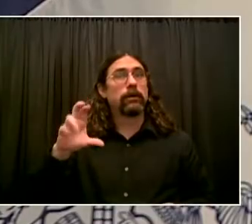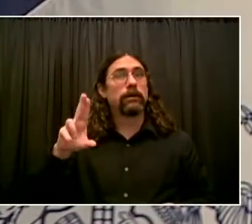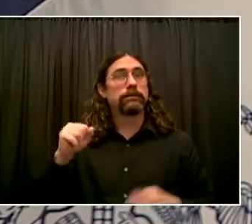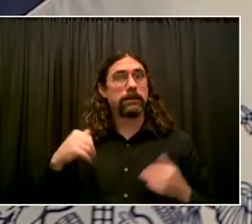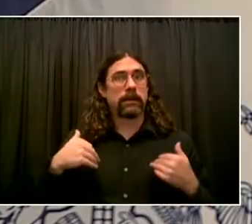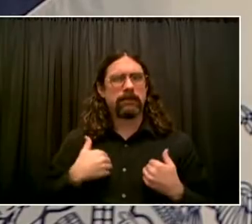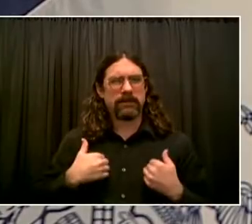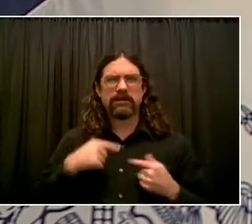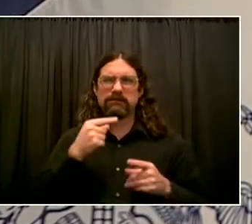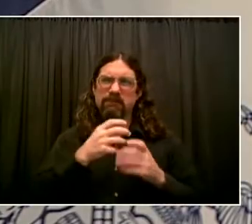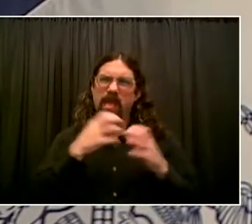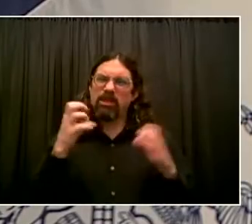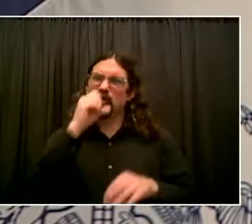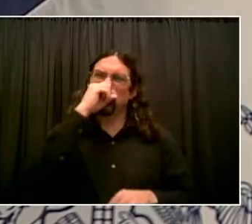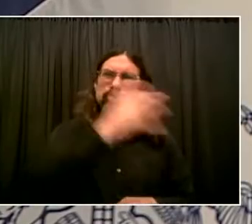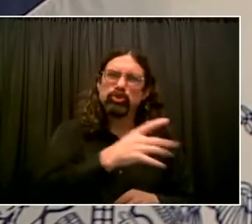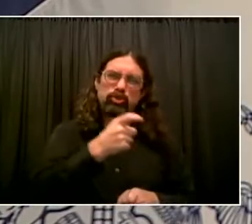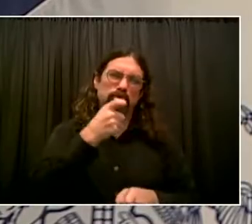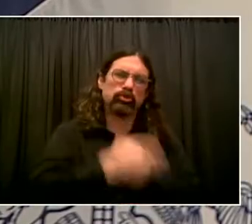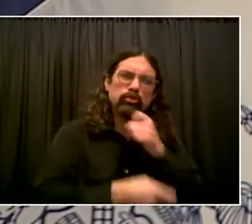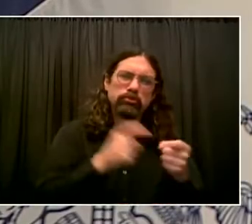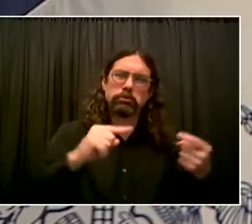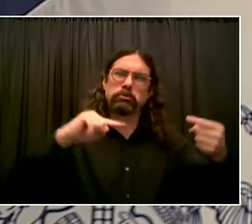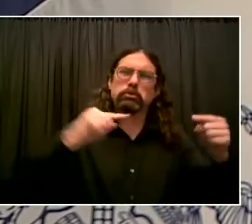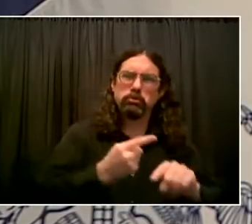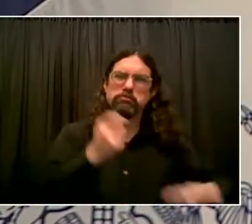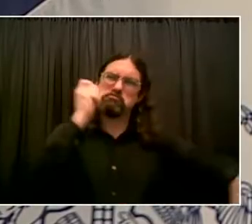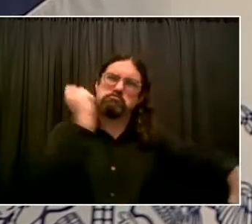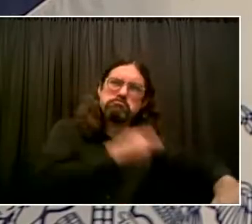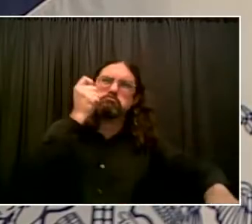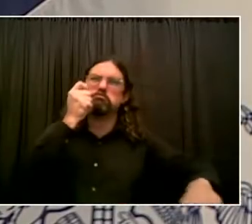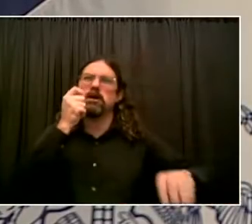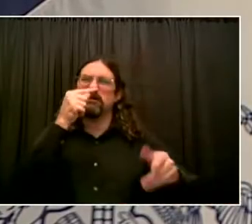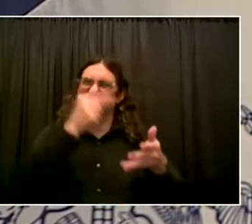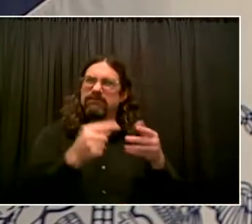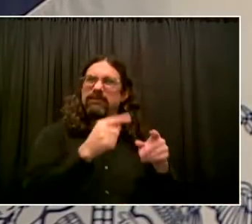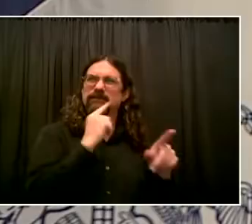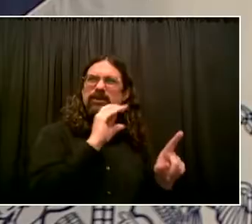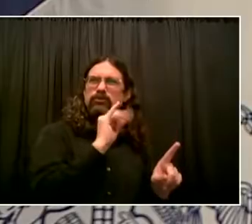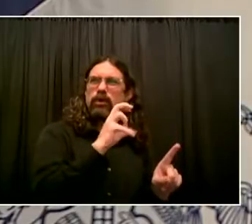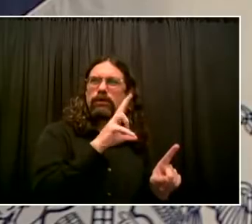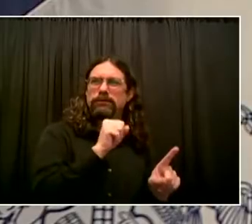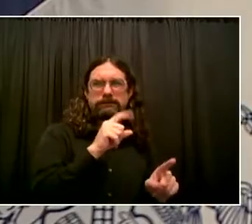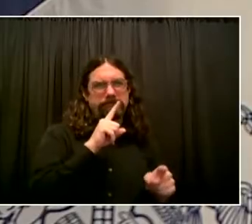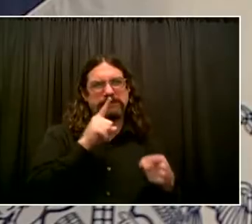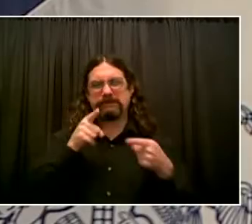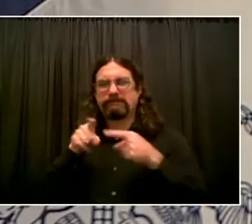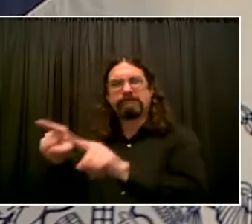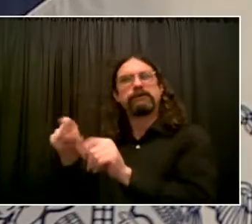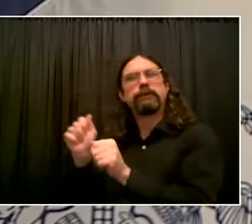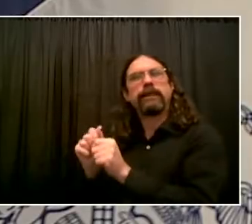I VHAEN'T RLLEAY GIVEN A LOT OF THOUGHT TO HORSERACING HONESTLY. BUT I DO THINK HSORE CARRIAGES,